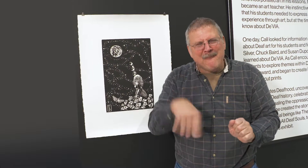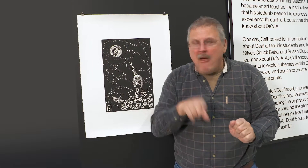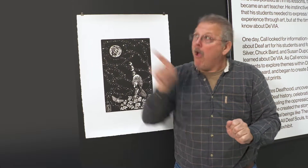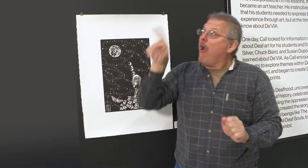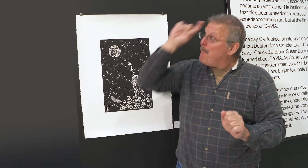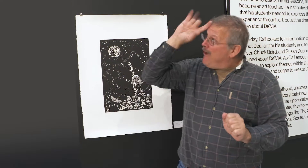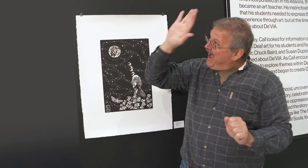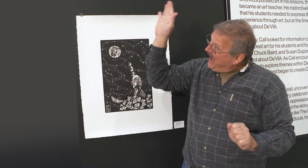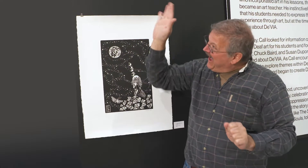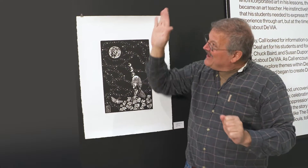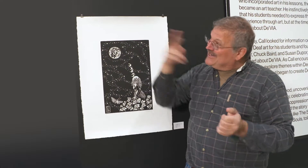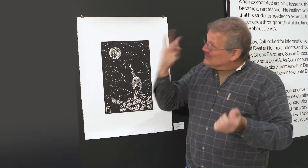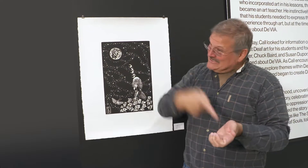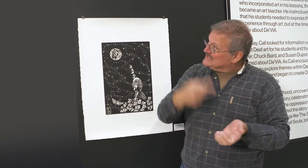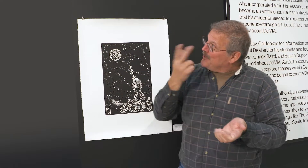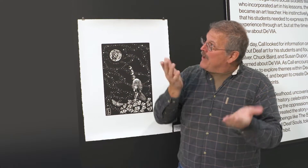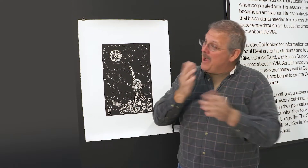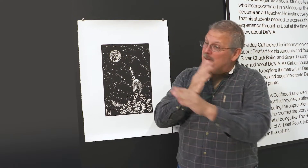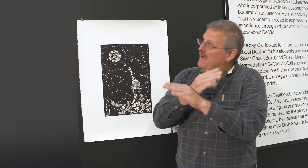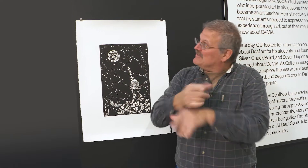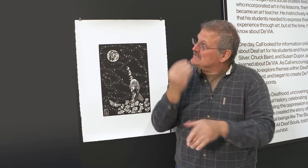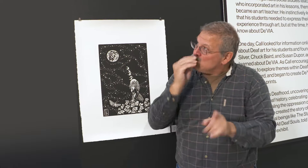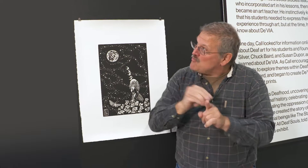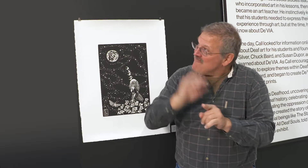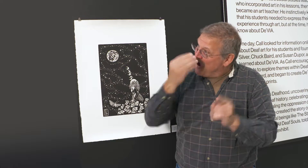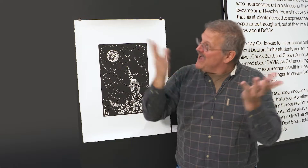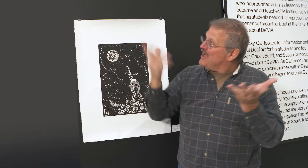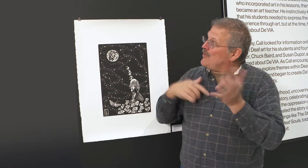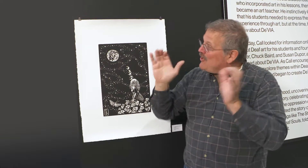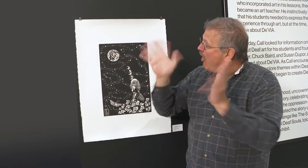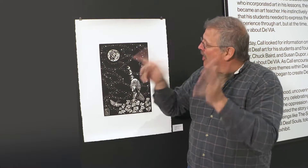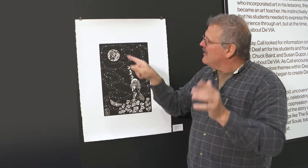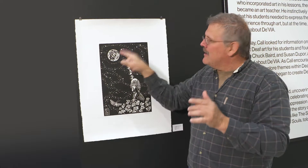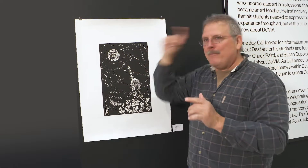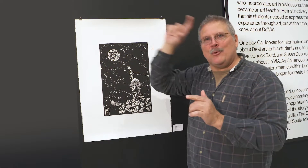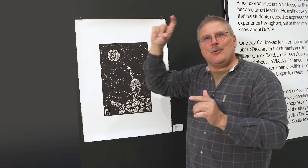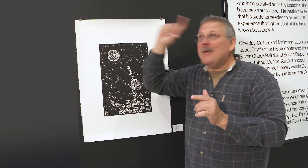Luna joked that the moth must be very popular with the flowers because it kissed each one.